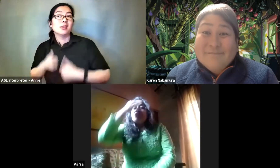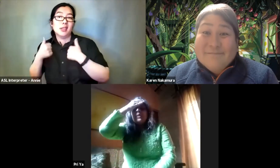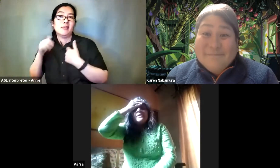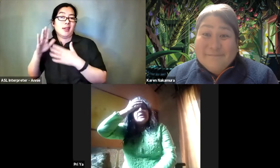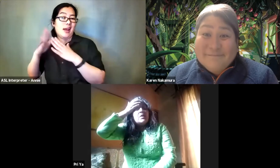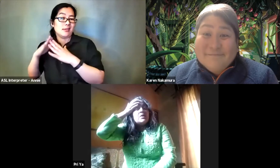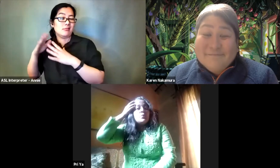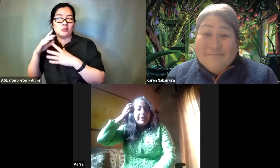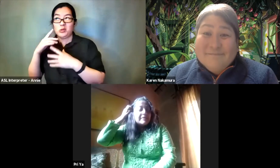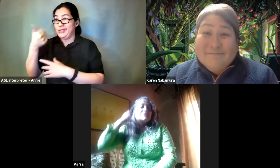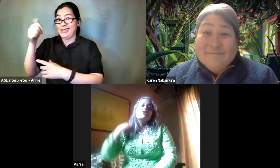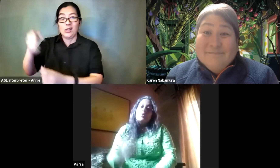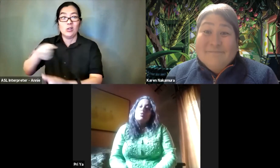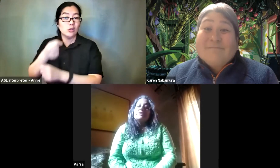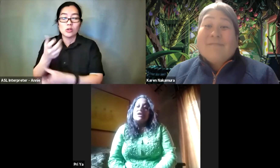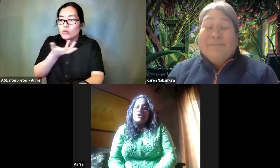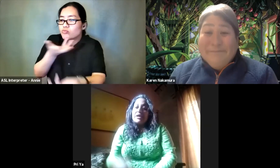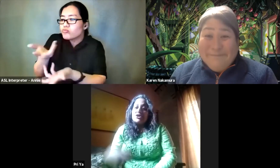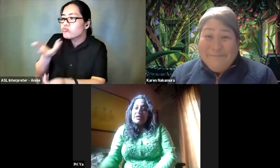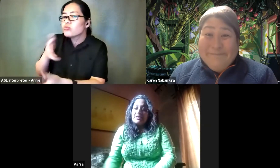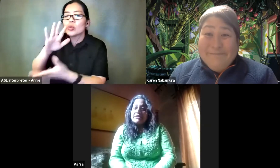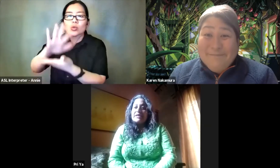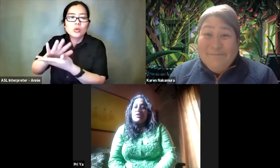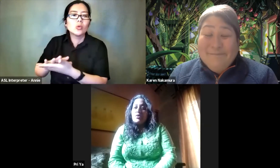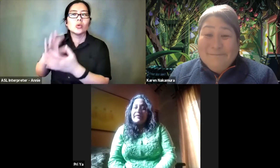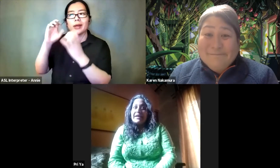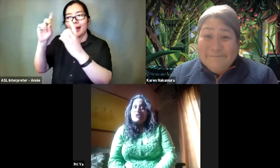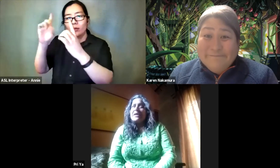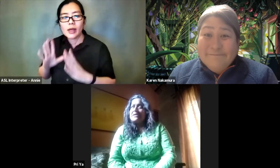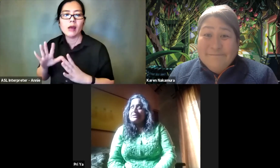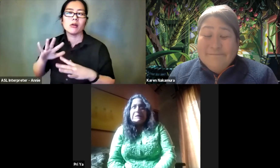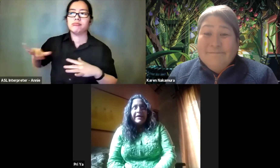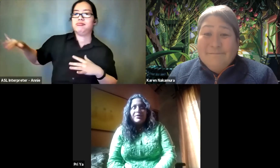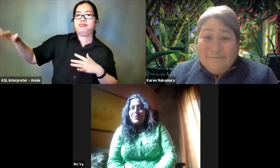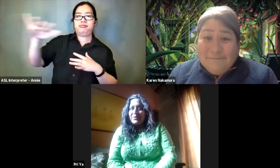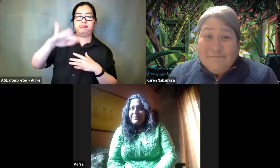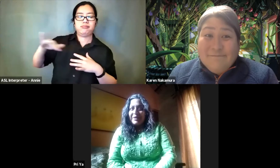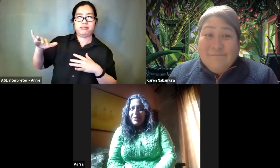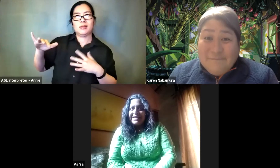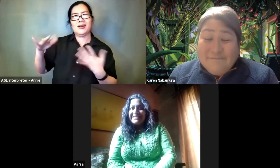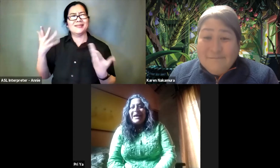worked a lot with schools educationists and all about educators, I don't know what the right word is.